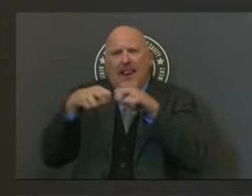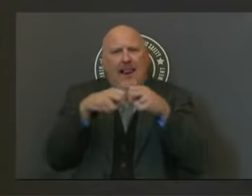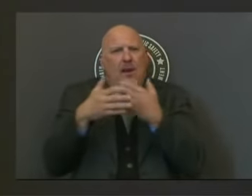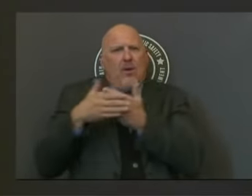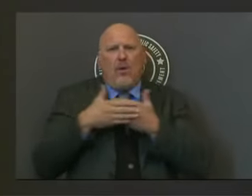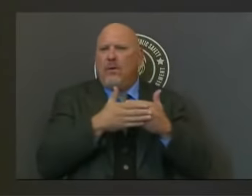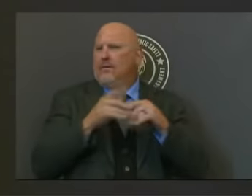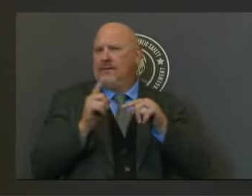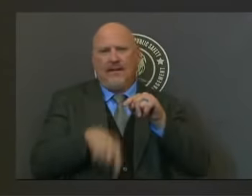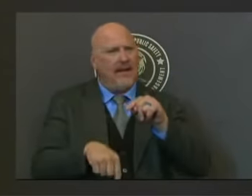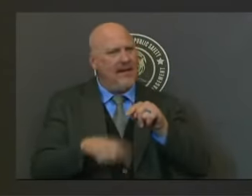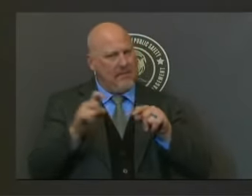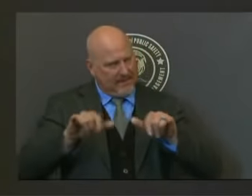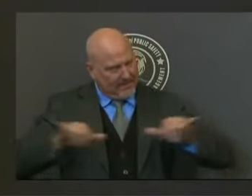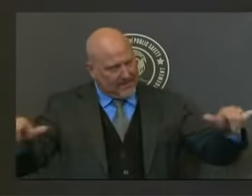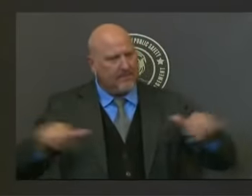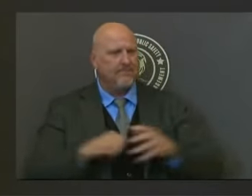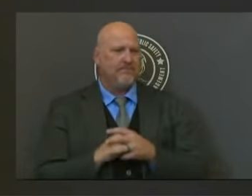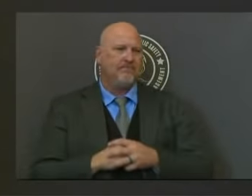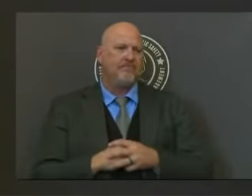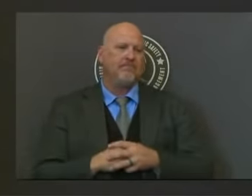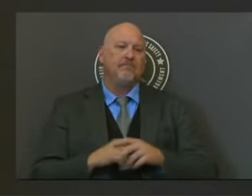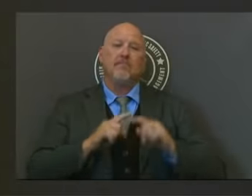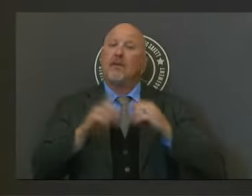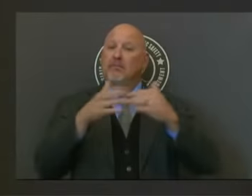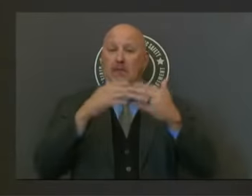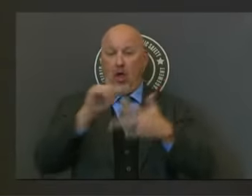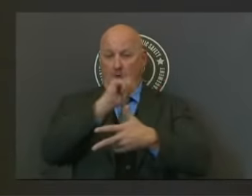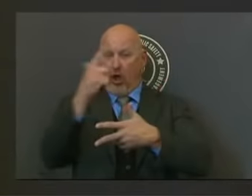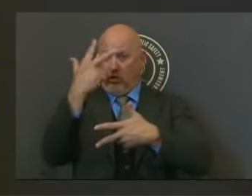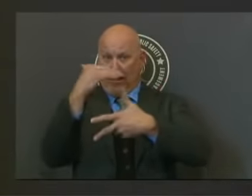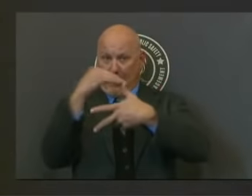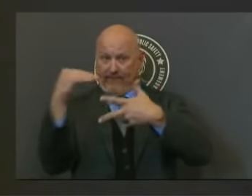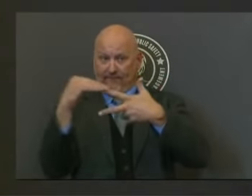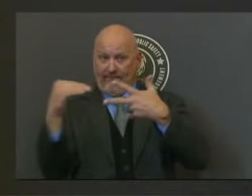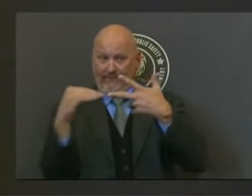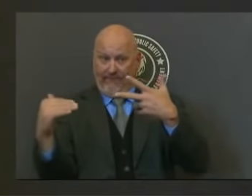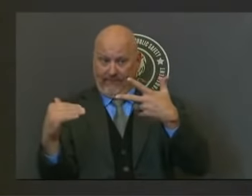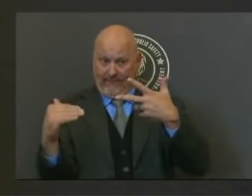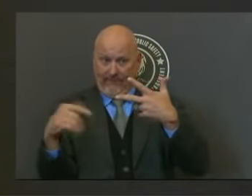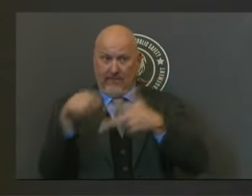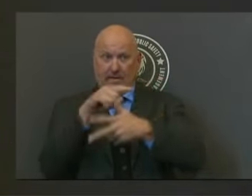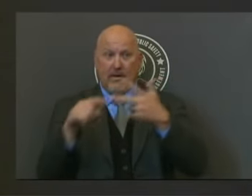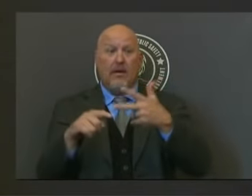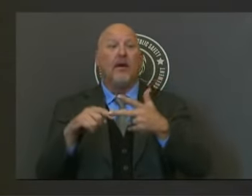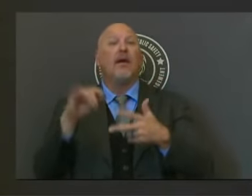across all levels in large